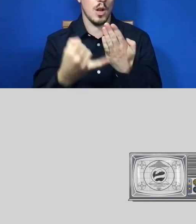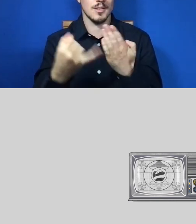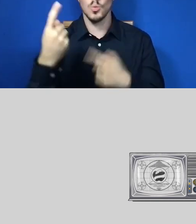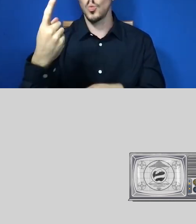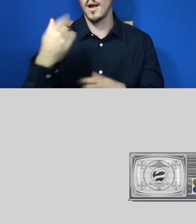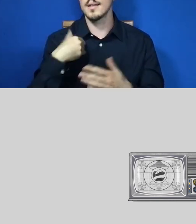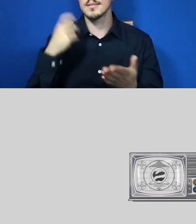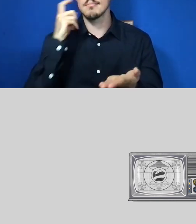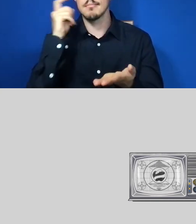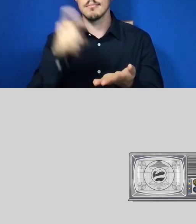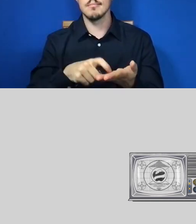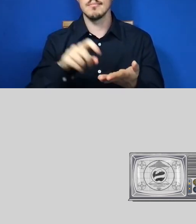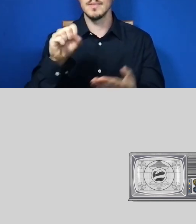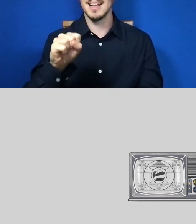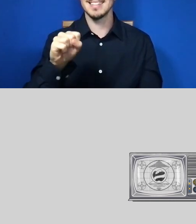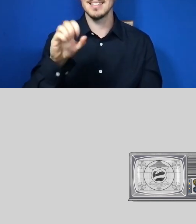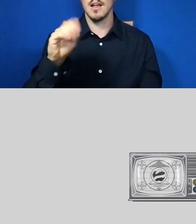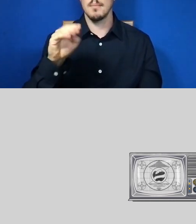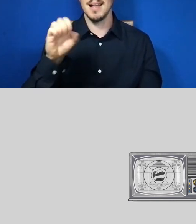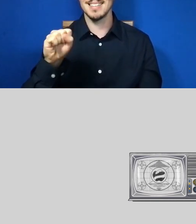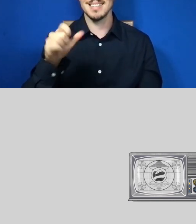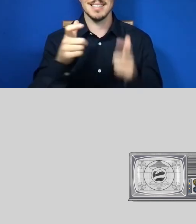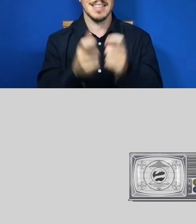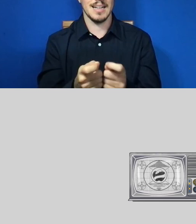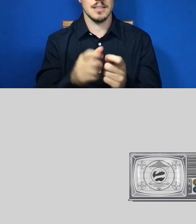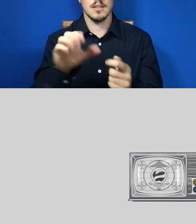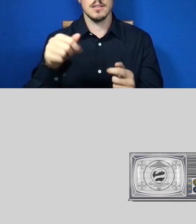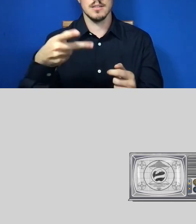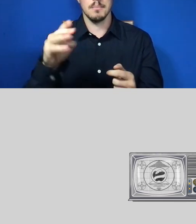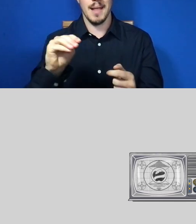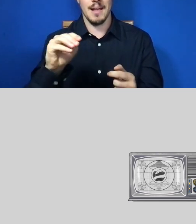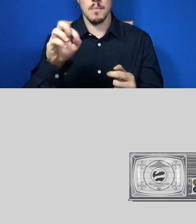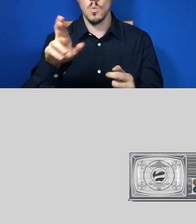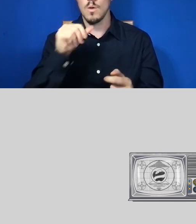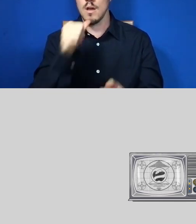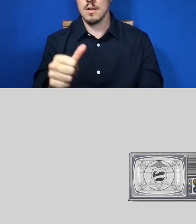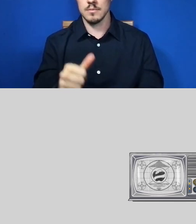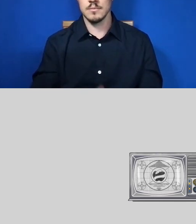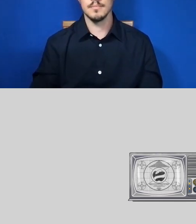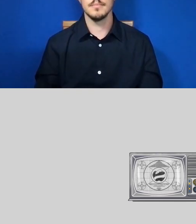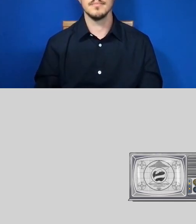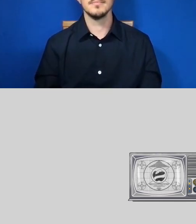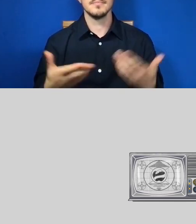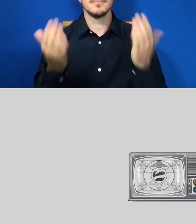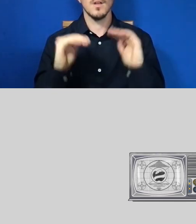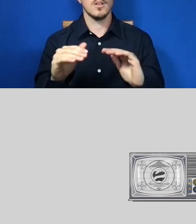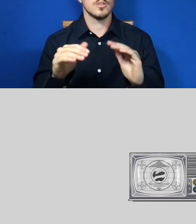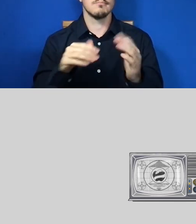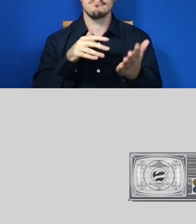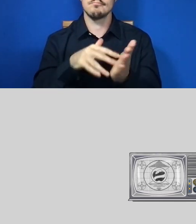one of them is detecting if an SMS text is spam or not. Also, you can study plenty